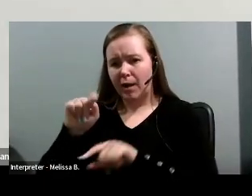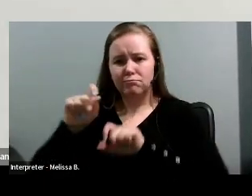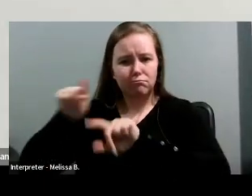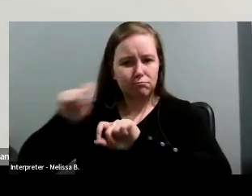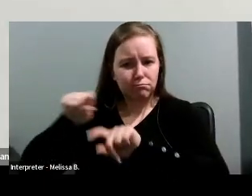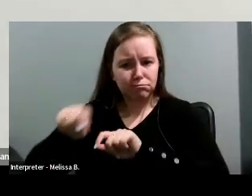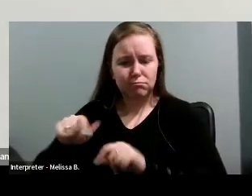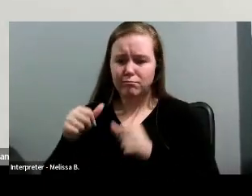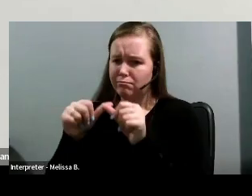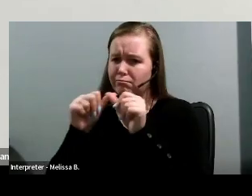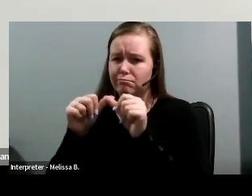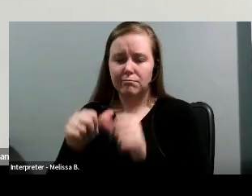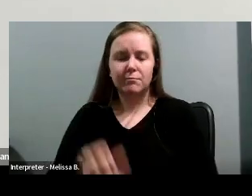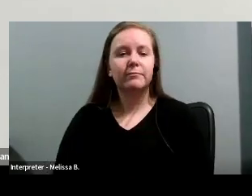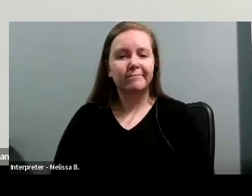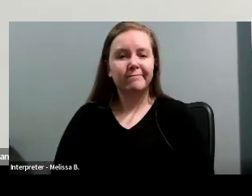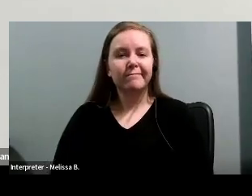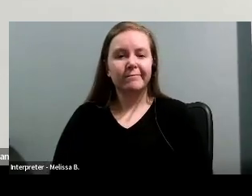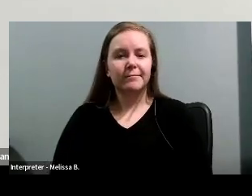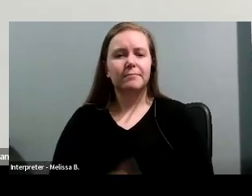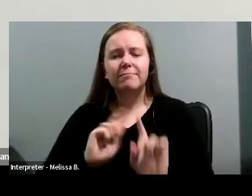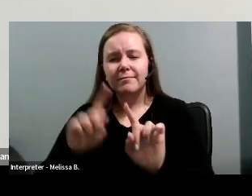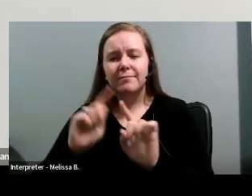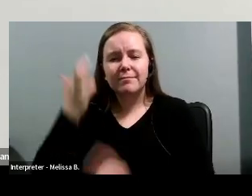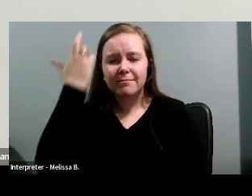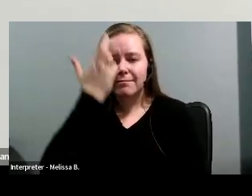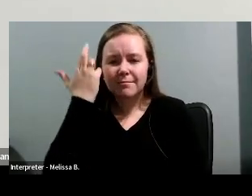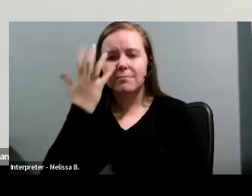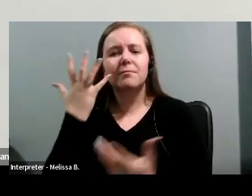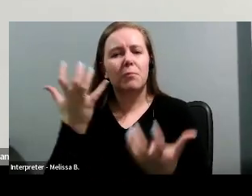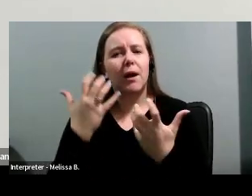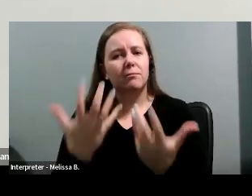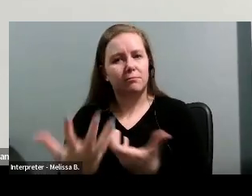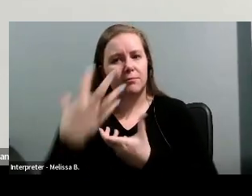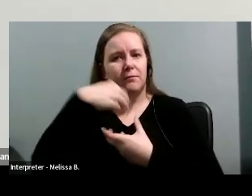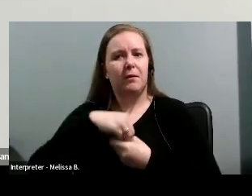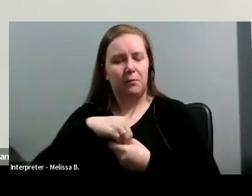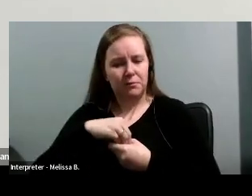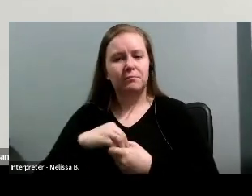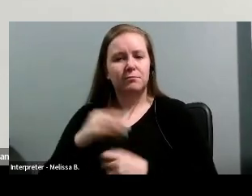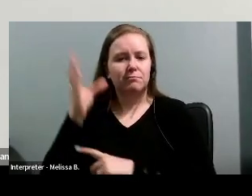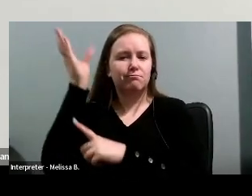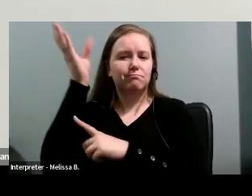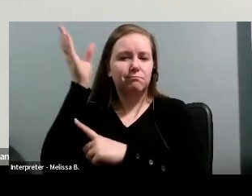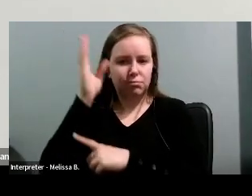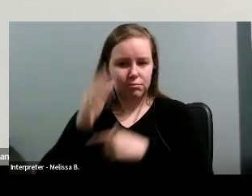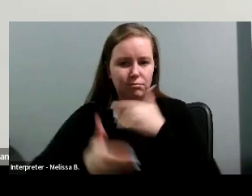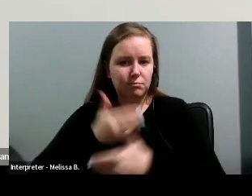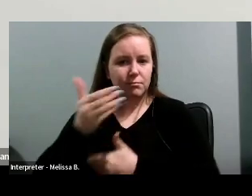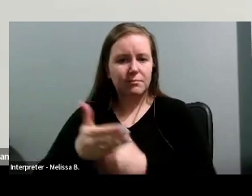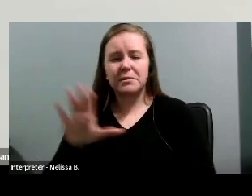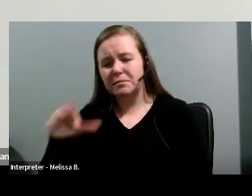Shannon Spencer (she/her): As well as reasons why you want to engage in deputation. Sorry, Melissa, can you reshare the slides?